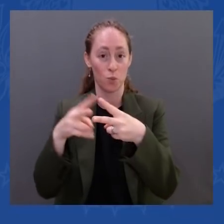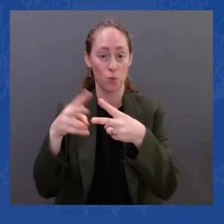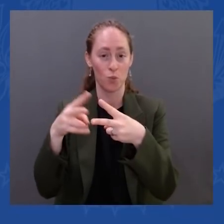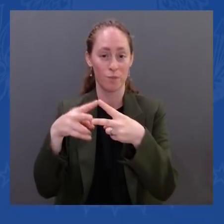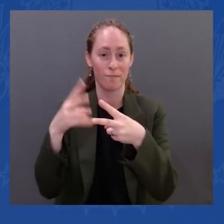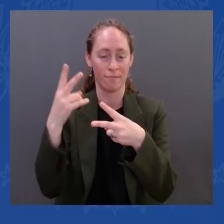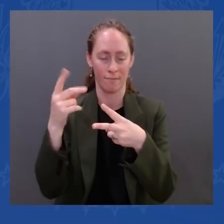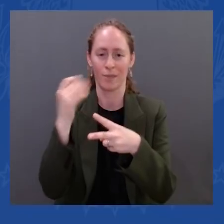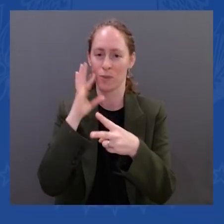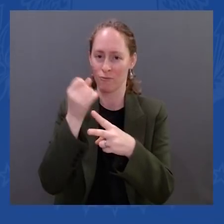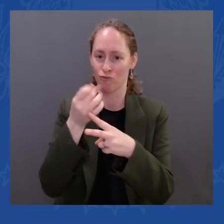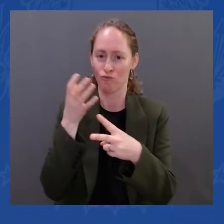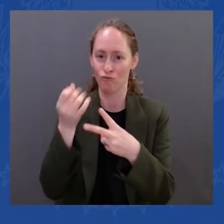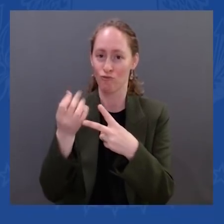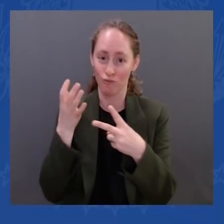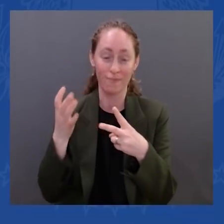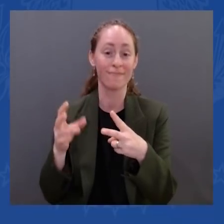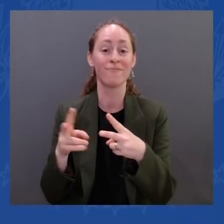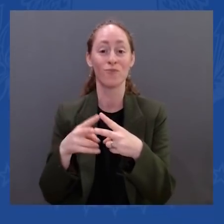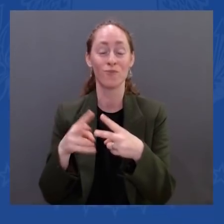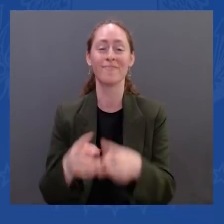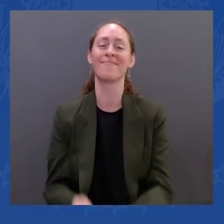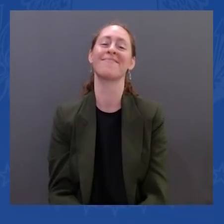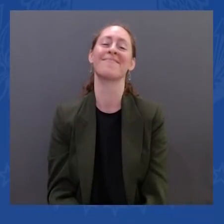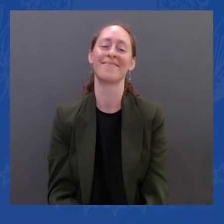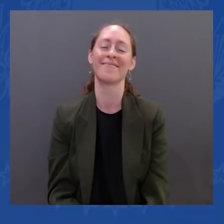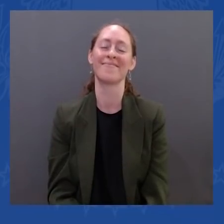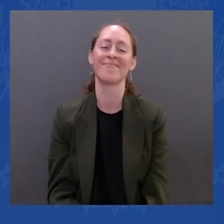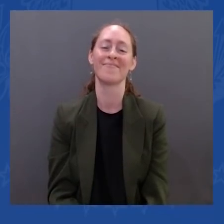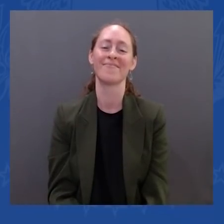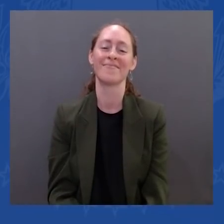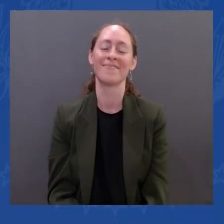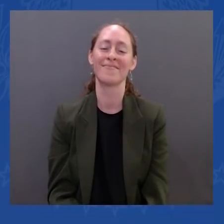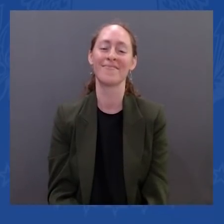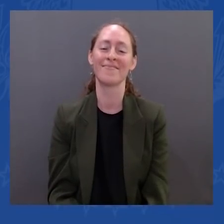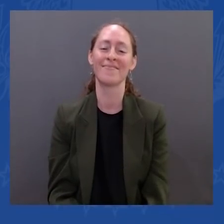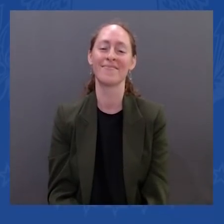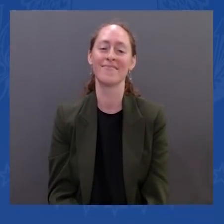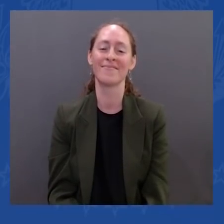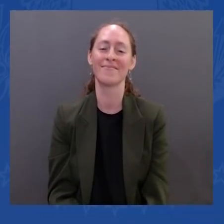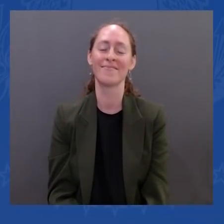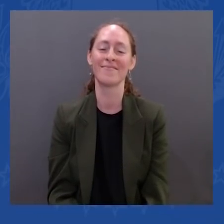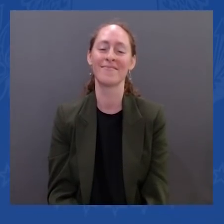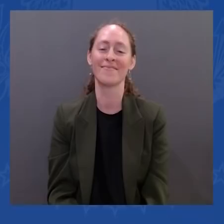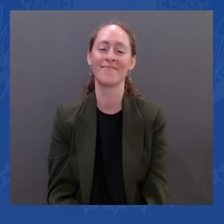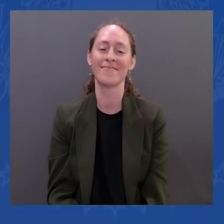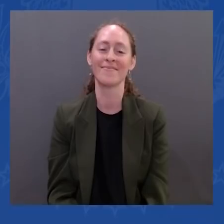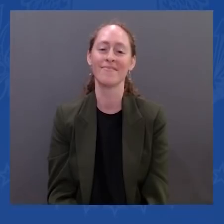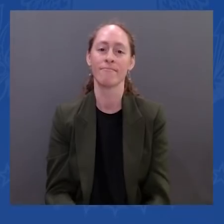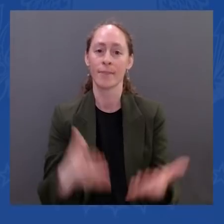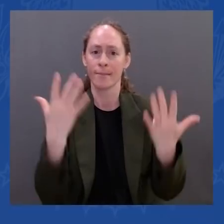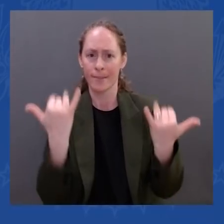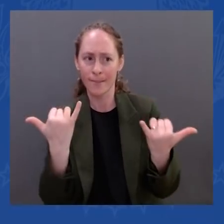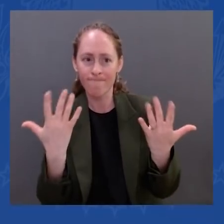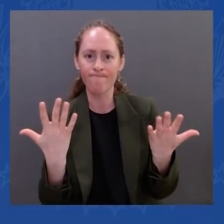that shakes the foundation of international order, which is Russia's aggression against Ukraine.